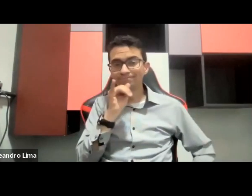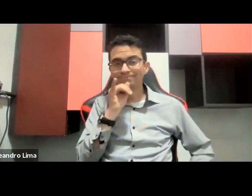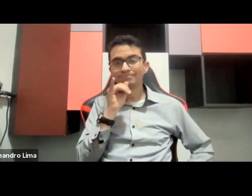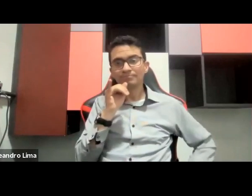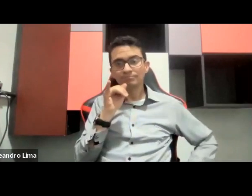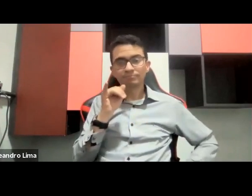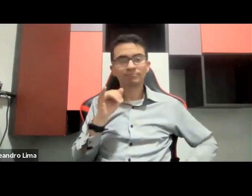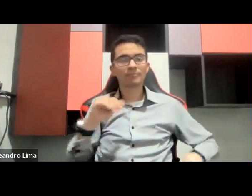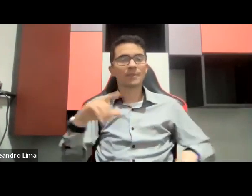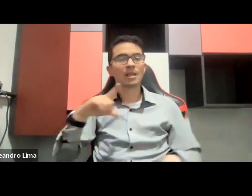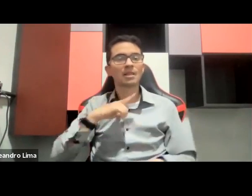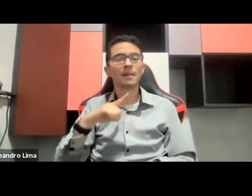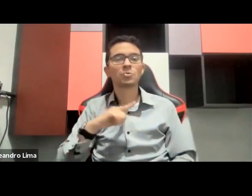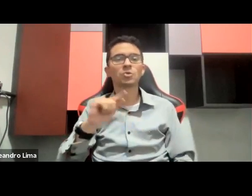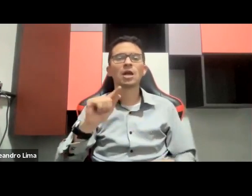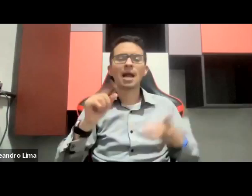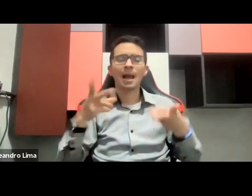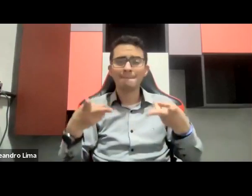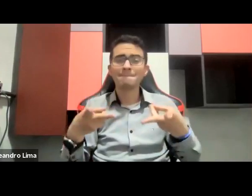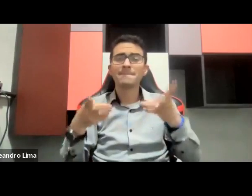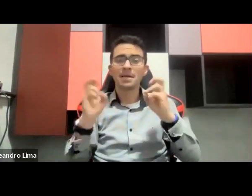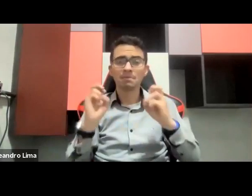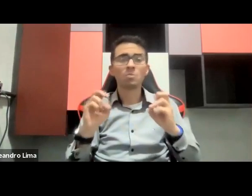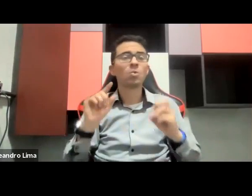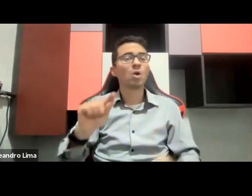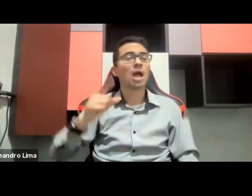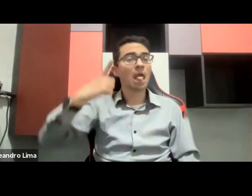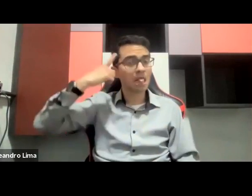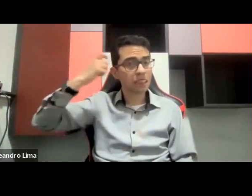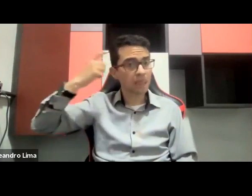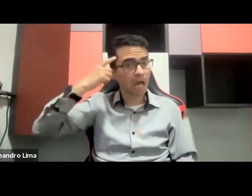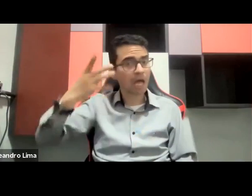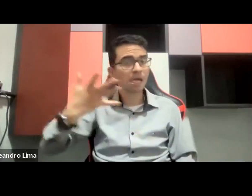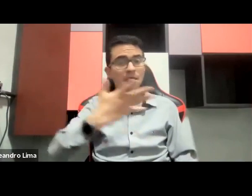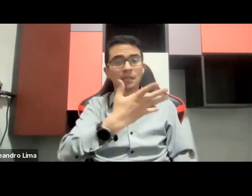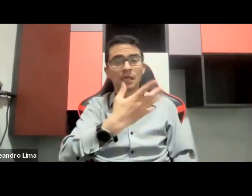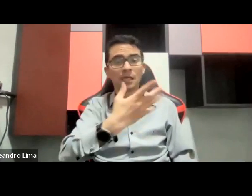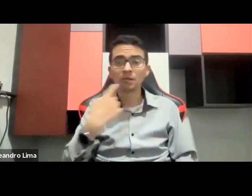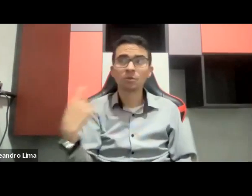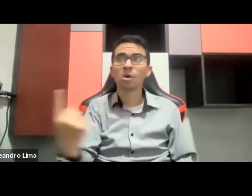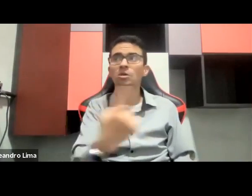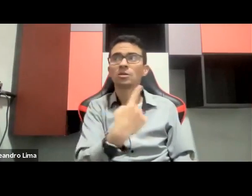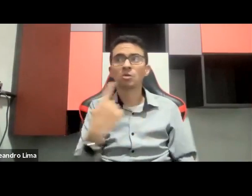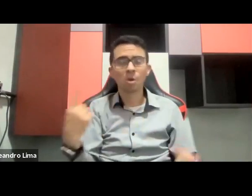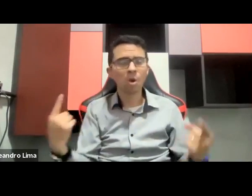It's kind of practical. for me me, too. alize Aloha alize what they call